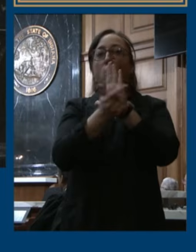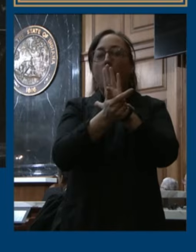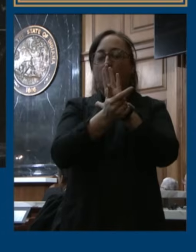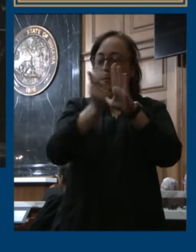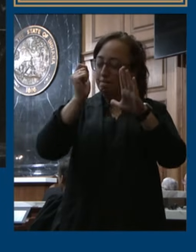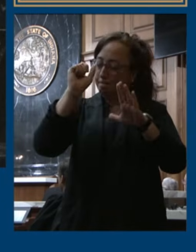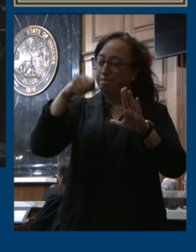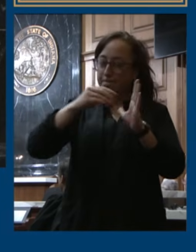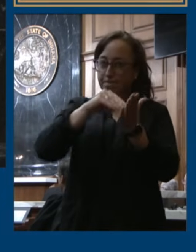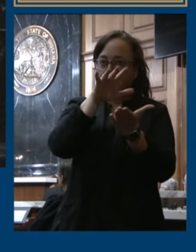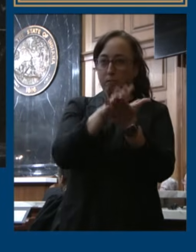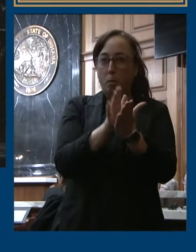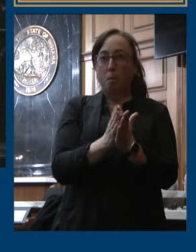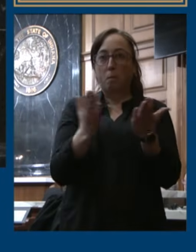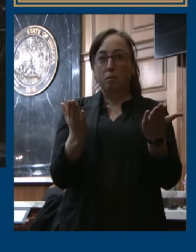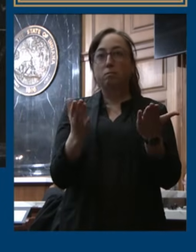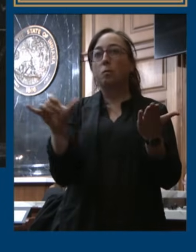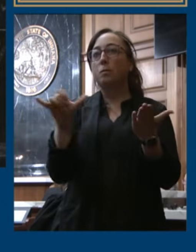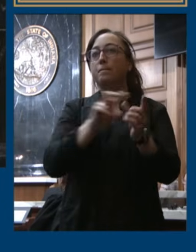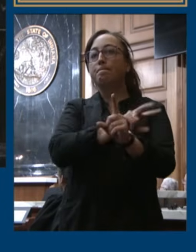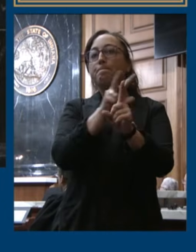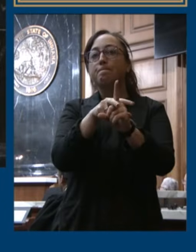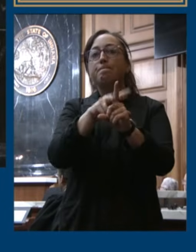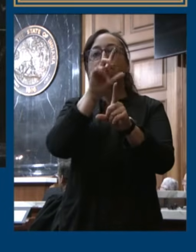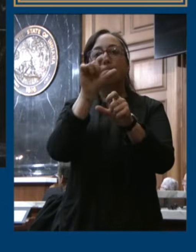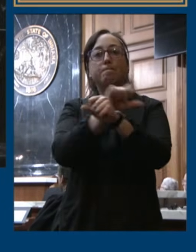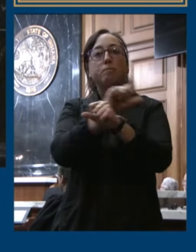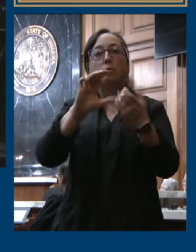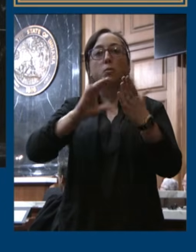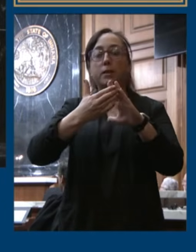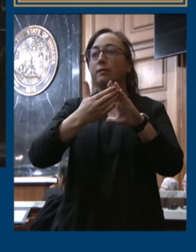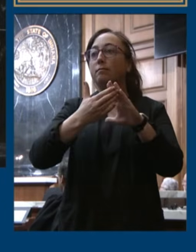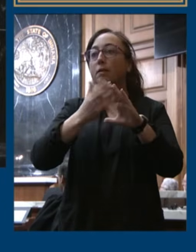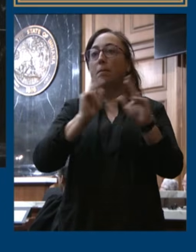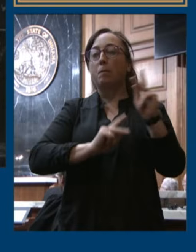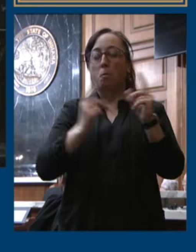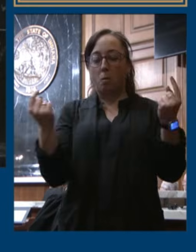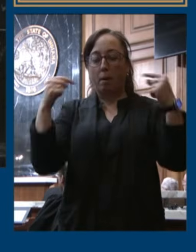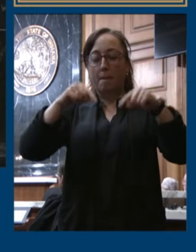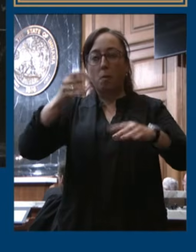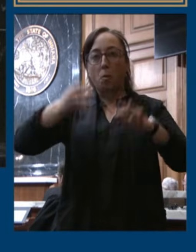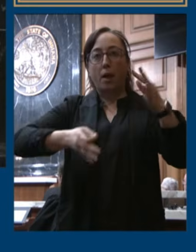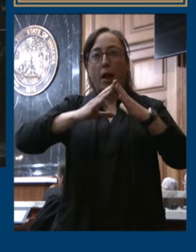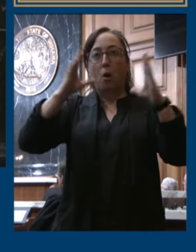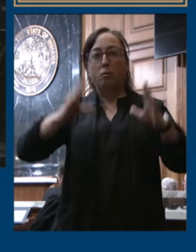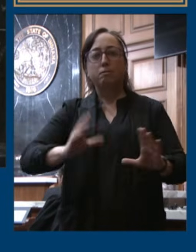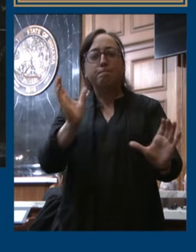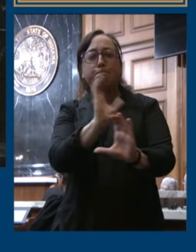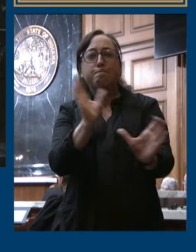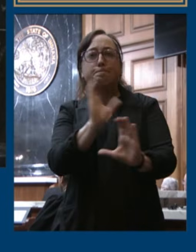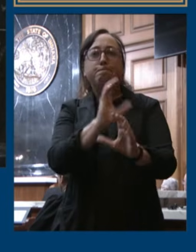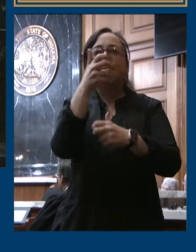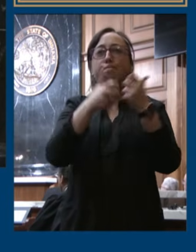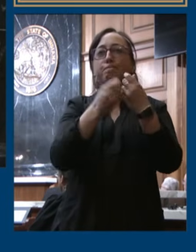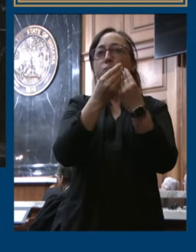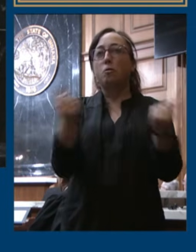ENDURING REMINDERS THAT LAWS ARE NOT ONLY WRITTEN IN BOOKS BUT LIVED OUT IN PLACES WHERE PEOPLE COME SEEKING RELIEF AND RESOLUTION.